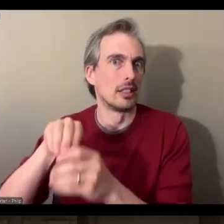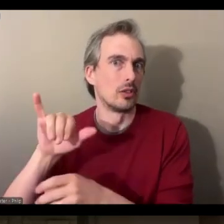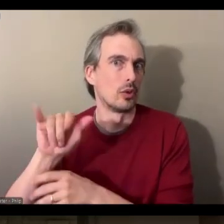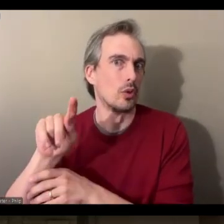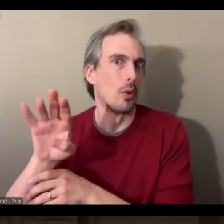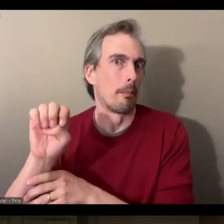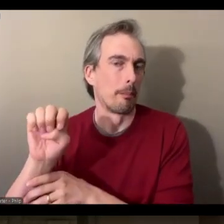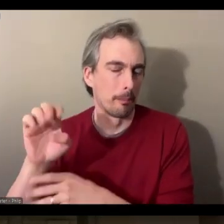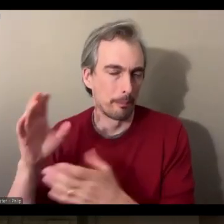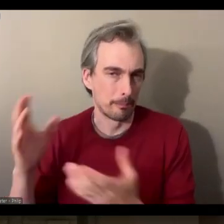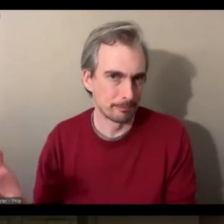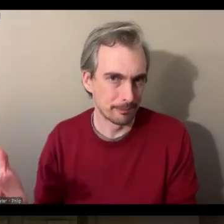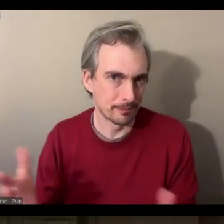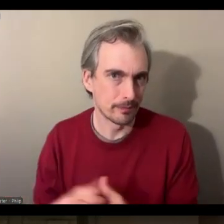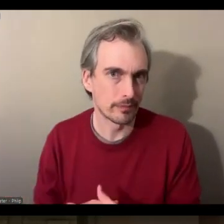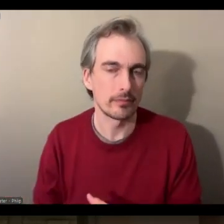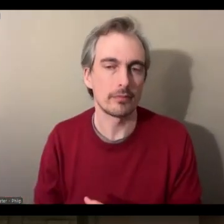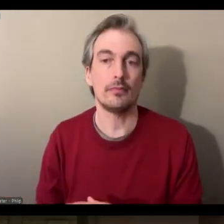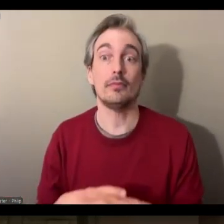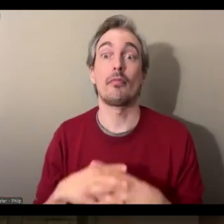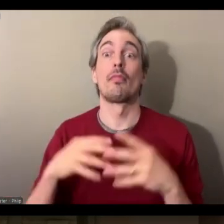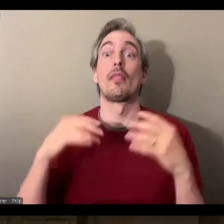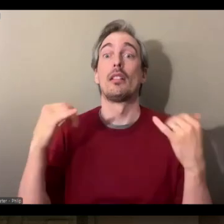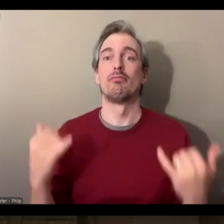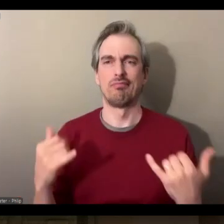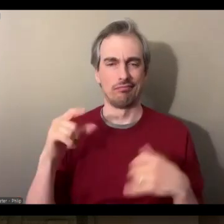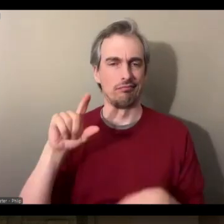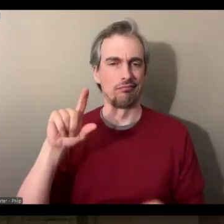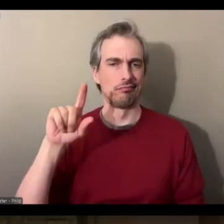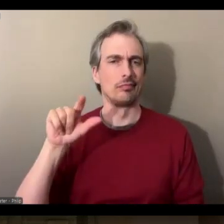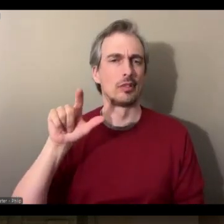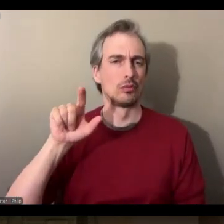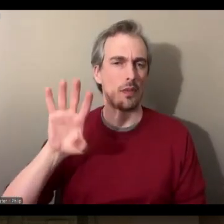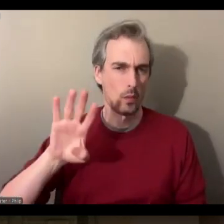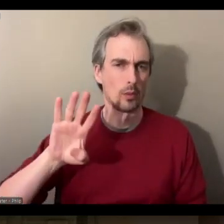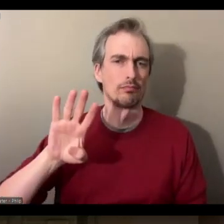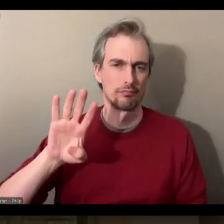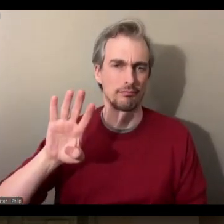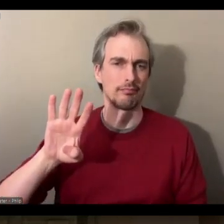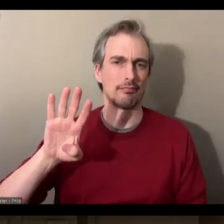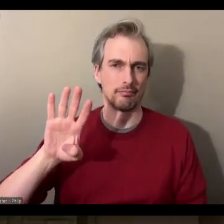that we keep on working every day. DESCRIBER: This is an image of